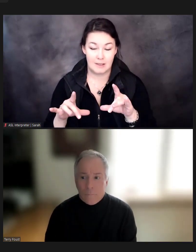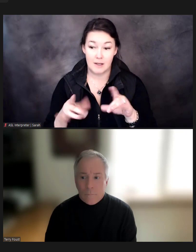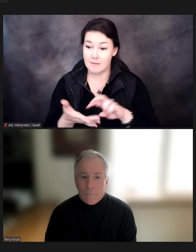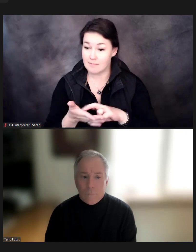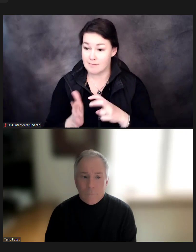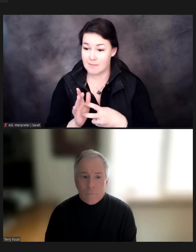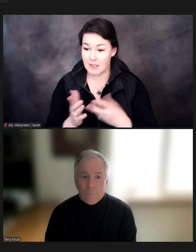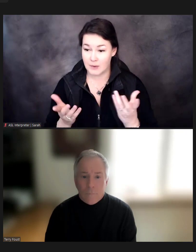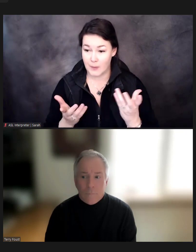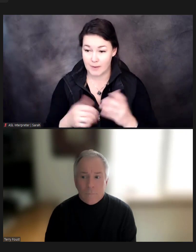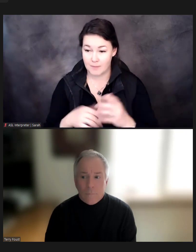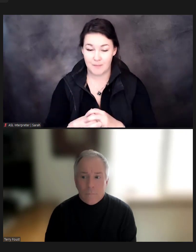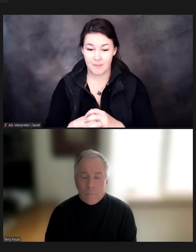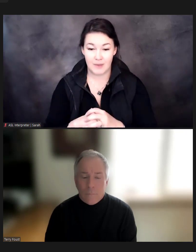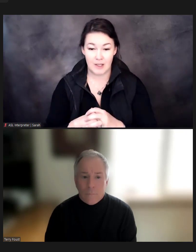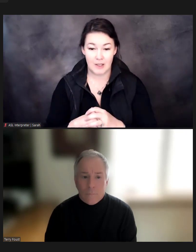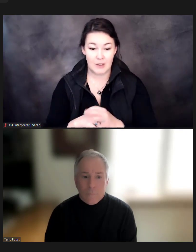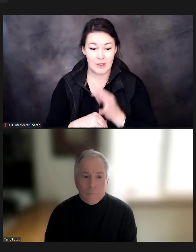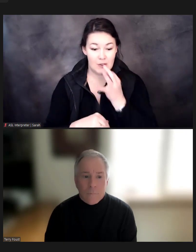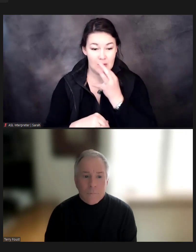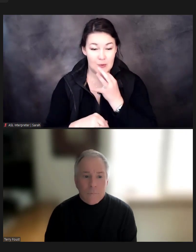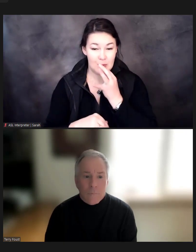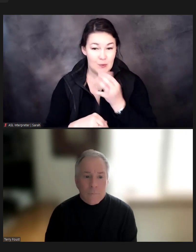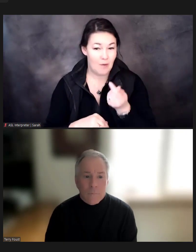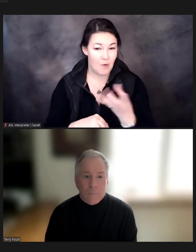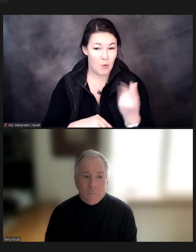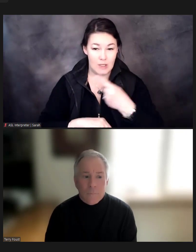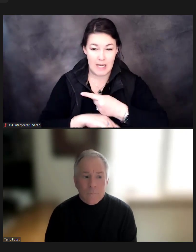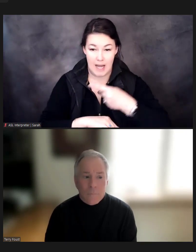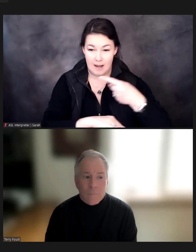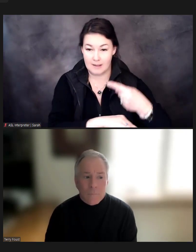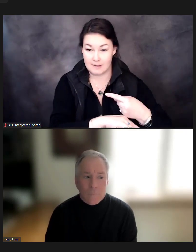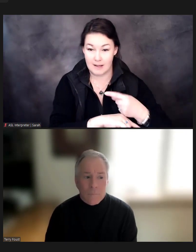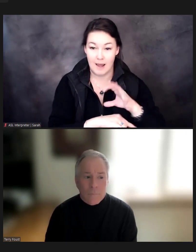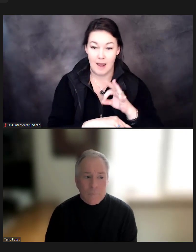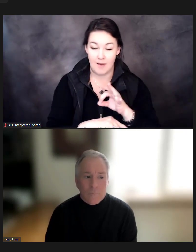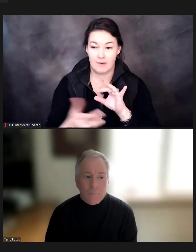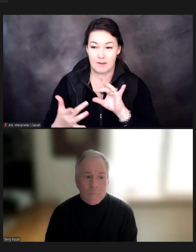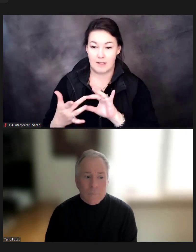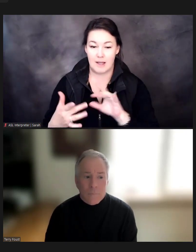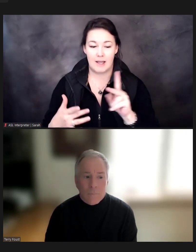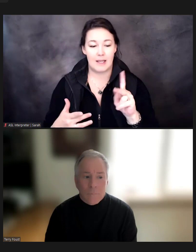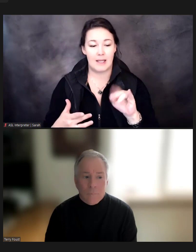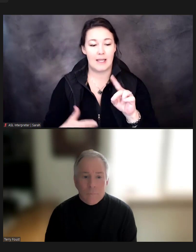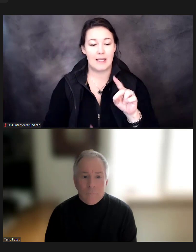is that, within the next couple days, if you go to kidshearing.org,